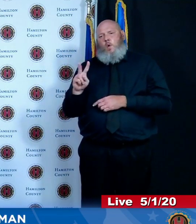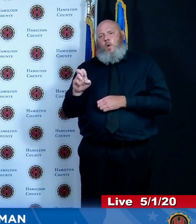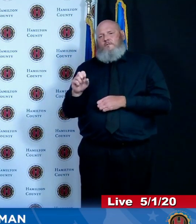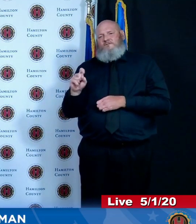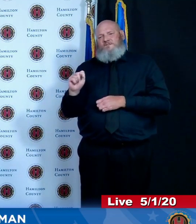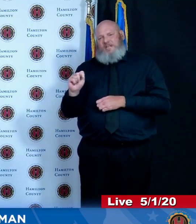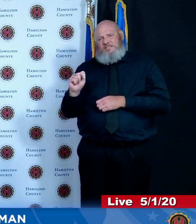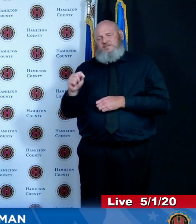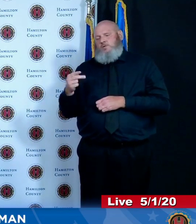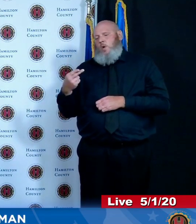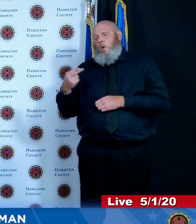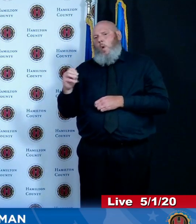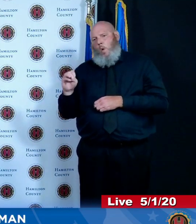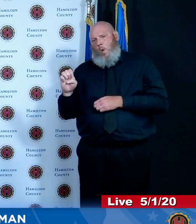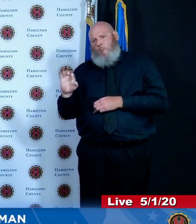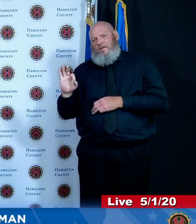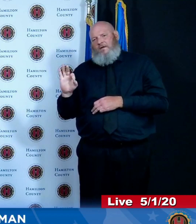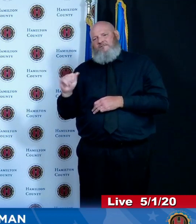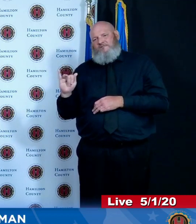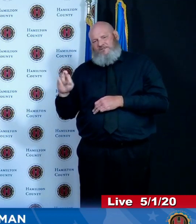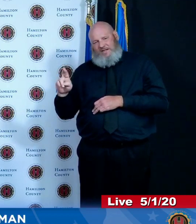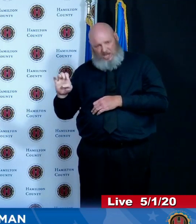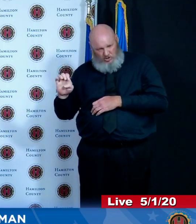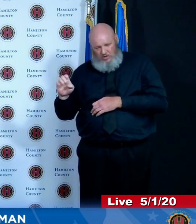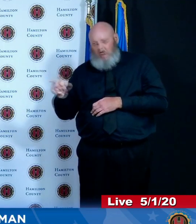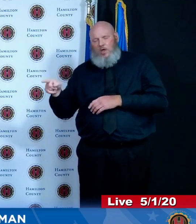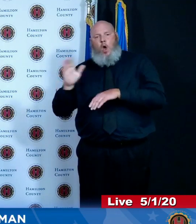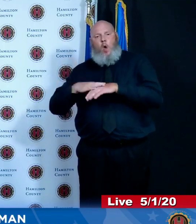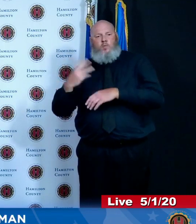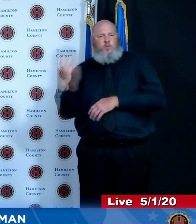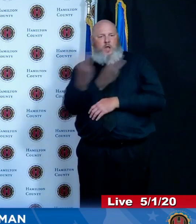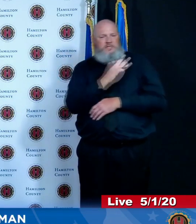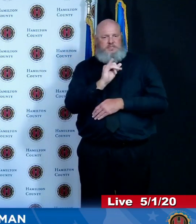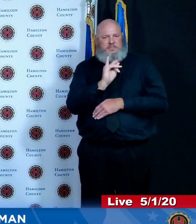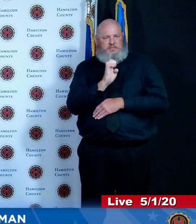referenced I do not have a crystal ball but the reality is some of these events